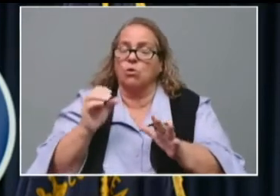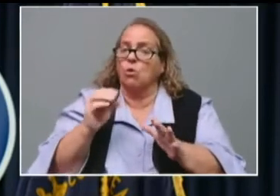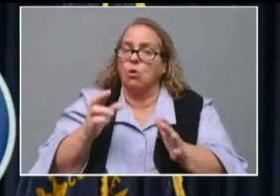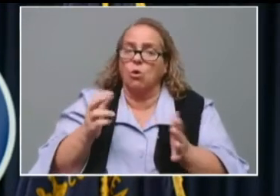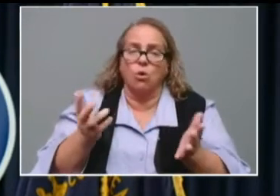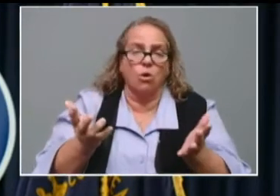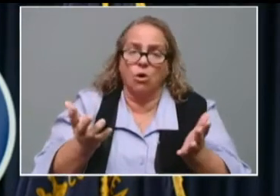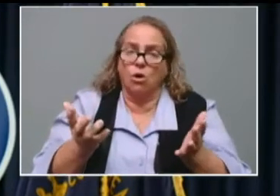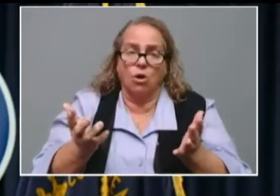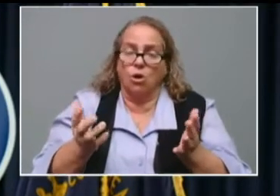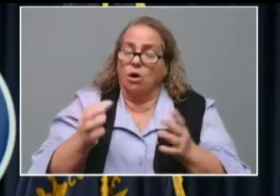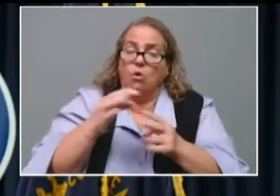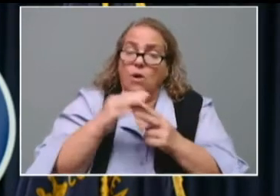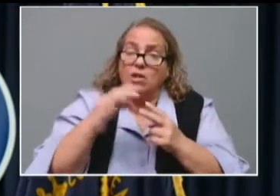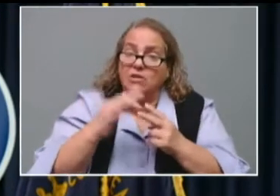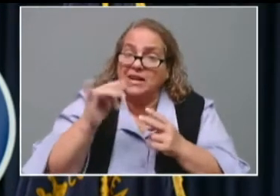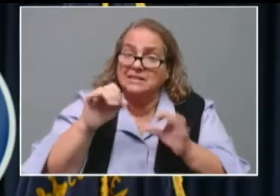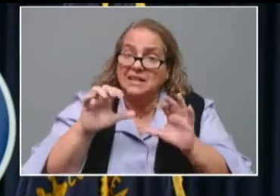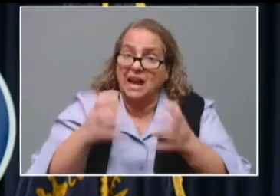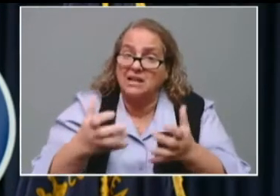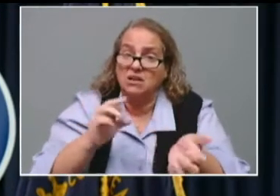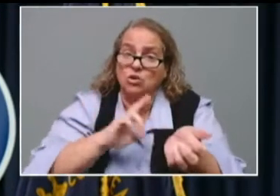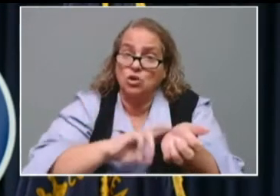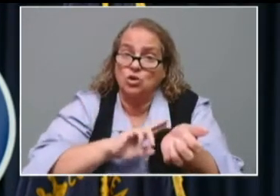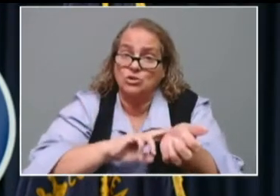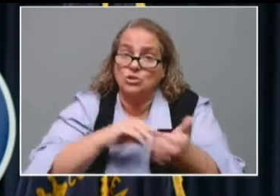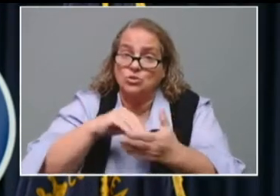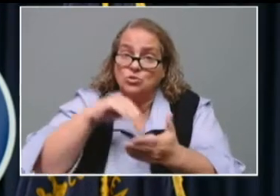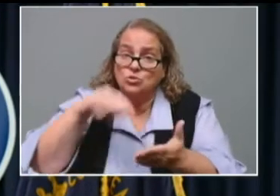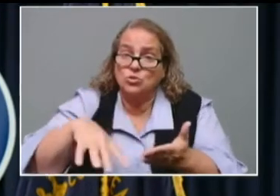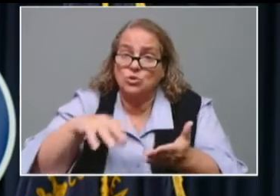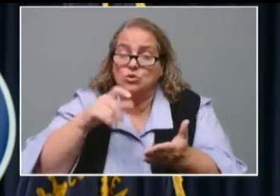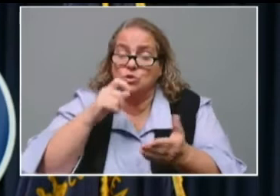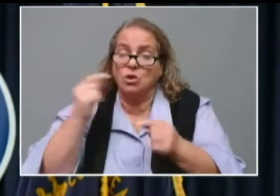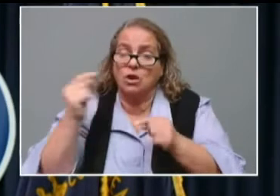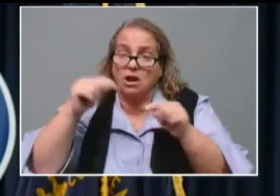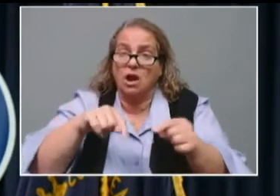of nursing students that have come to talk about what that period was like